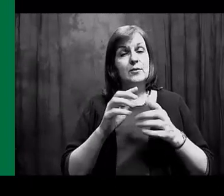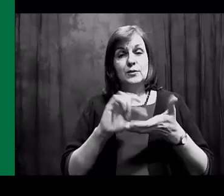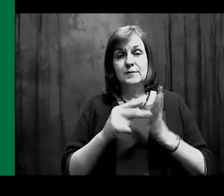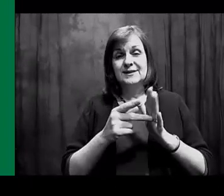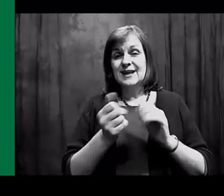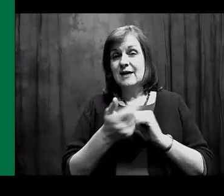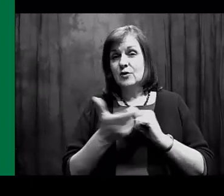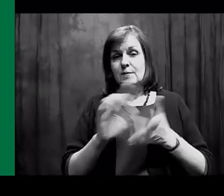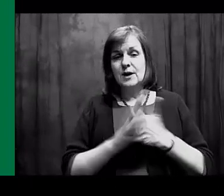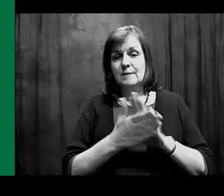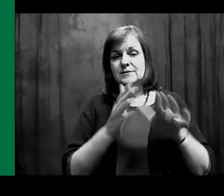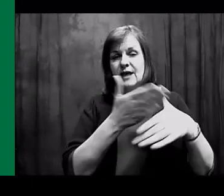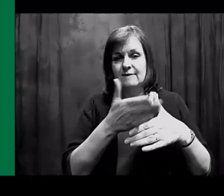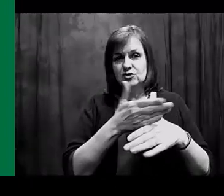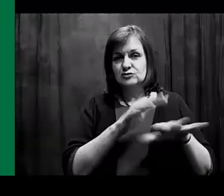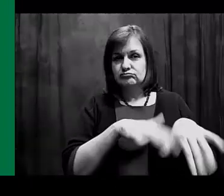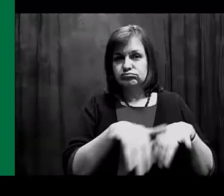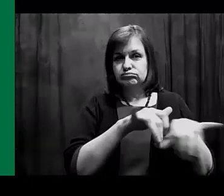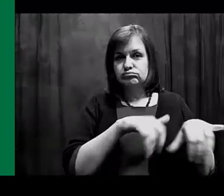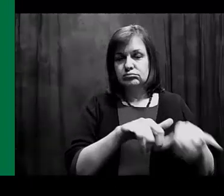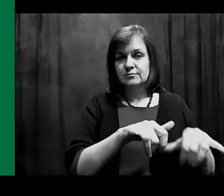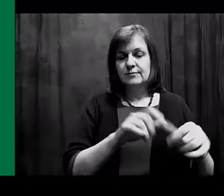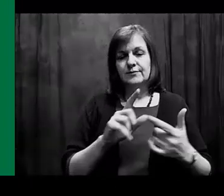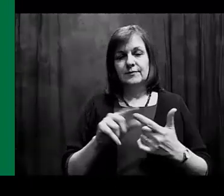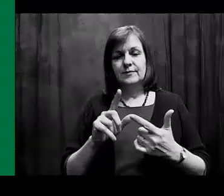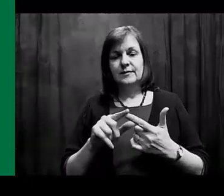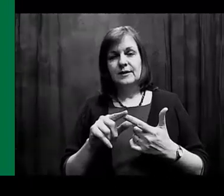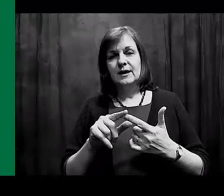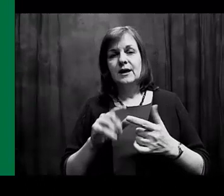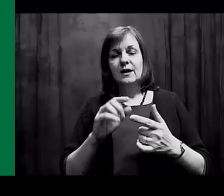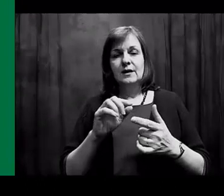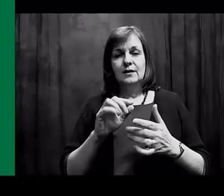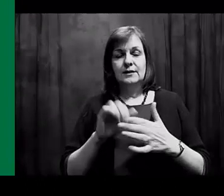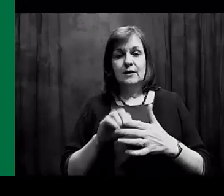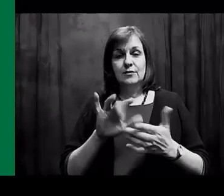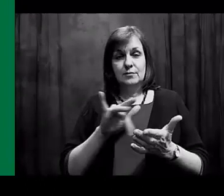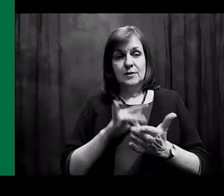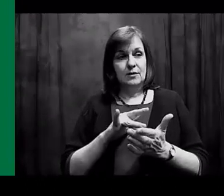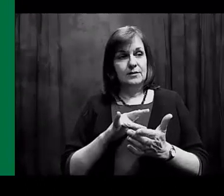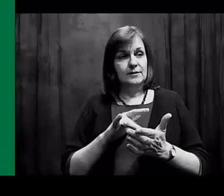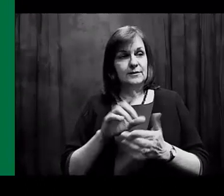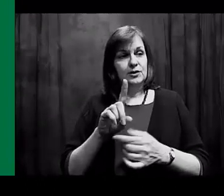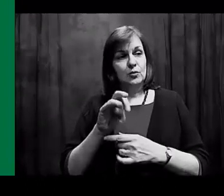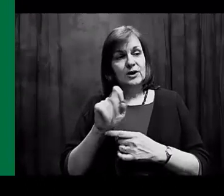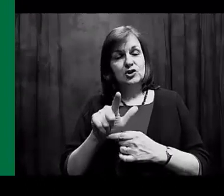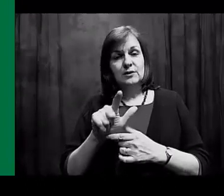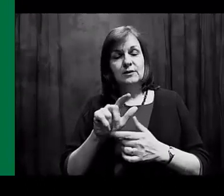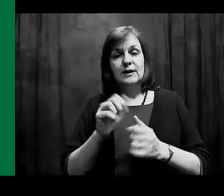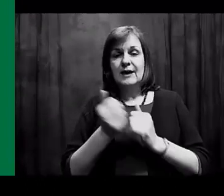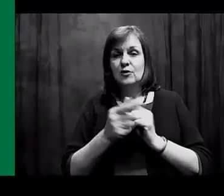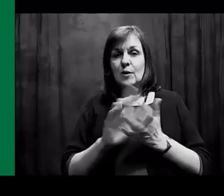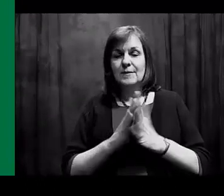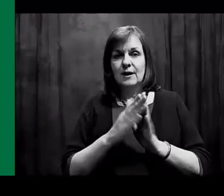directional selection -- we are either gonna go one way or the other -- everybody is either gonna become really big or really small